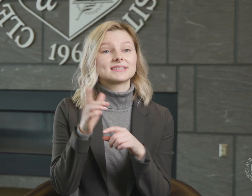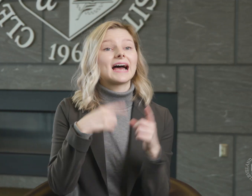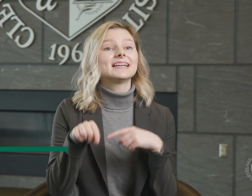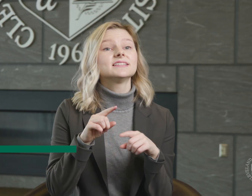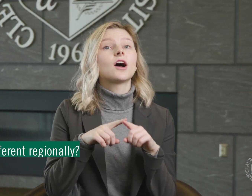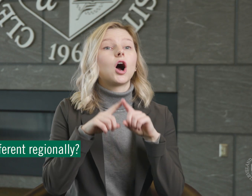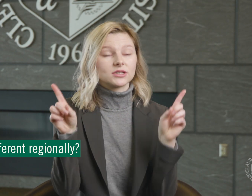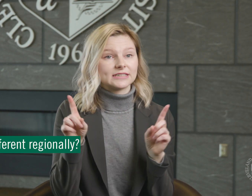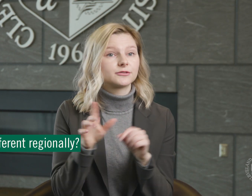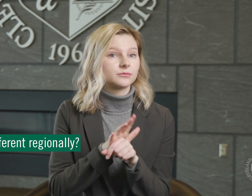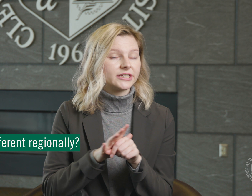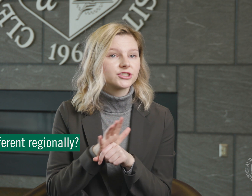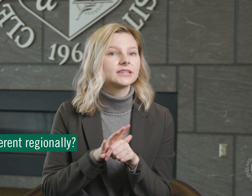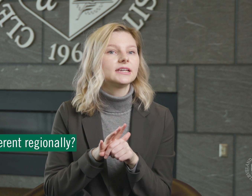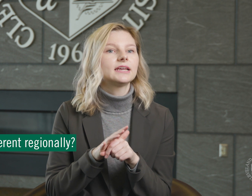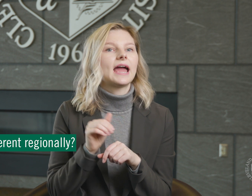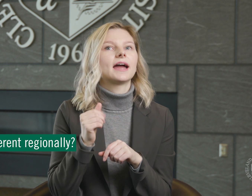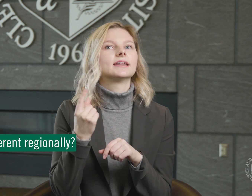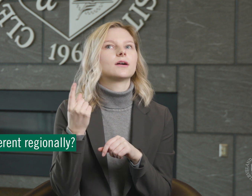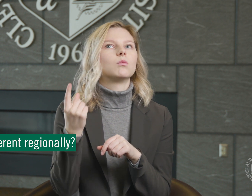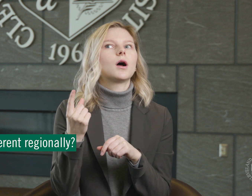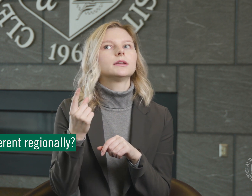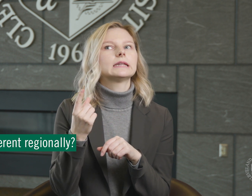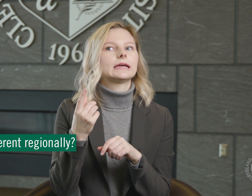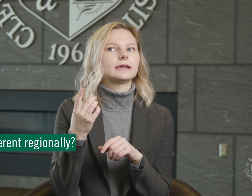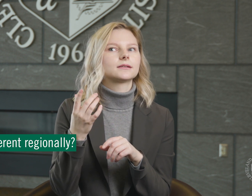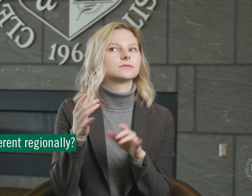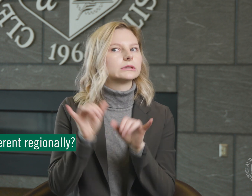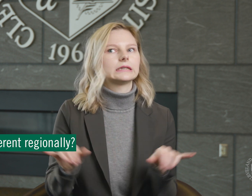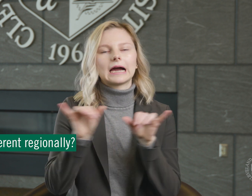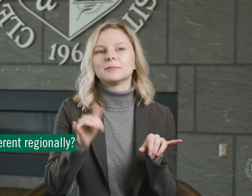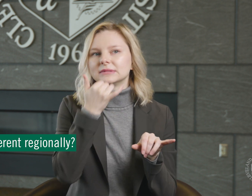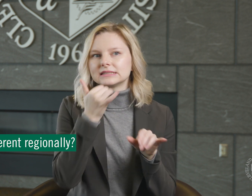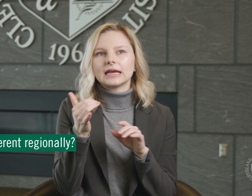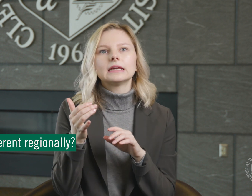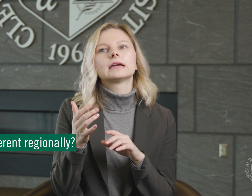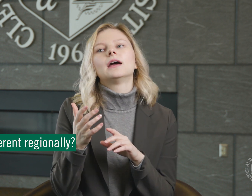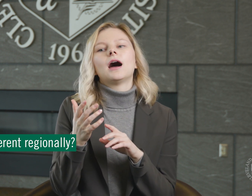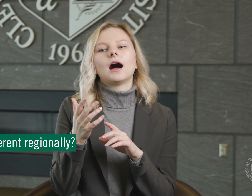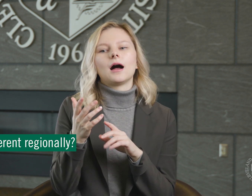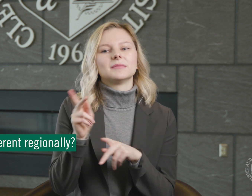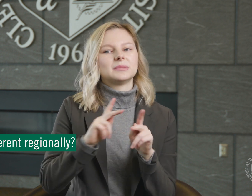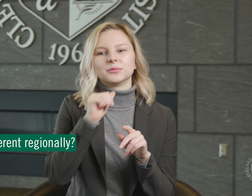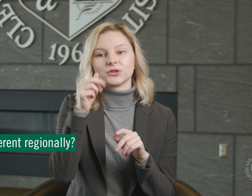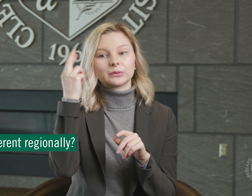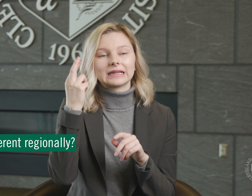Signs are different regionally and like one like really common mistake that people don't realize